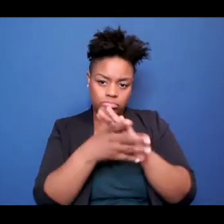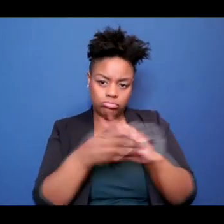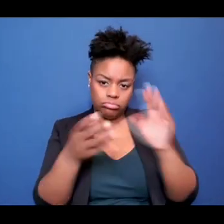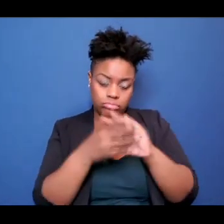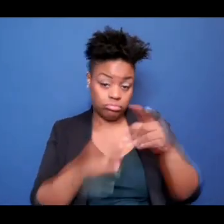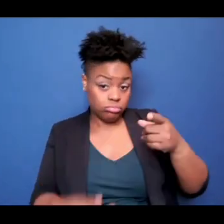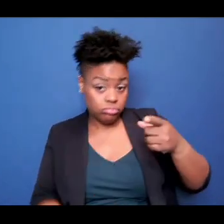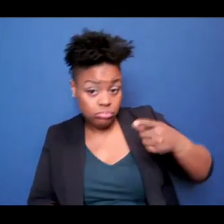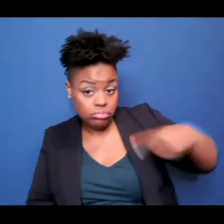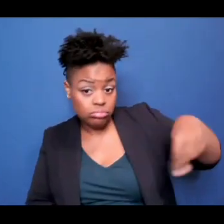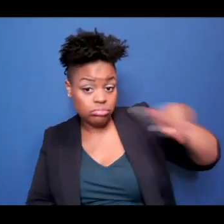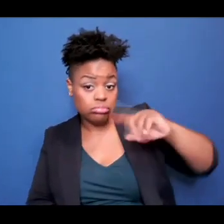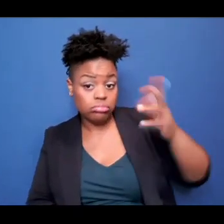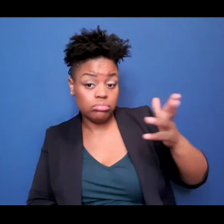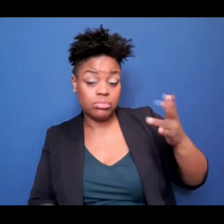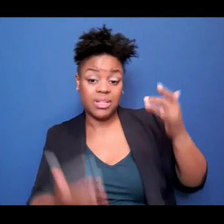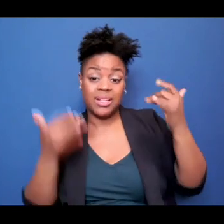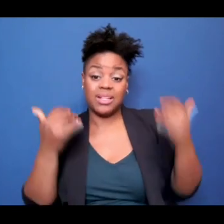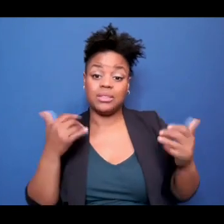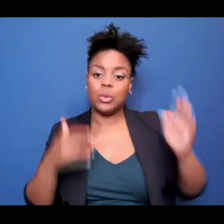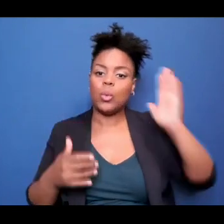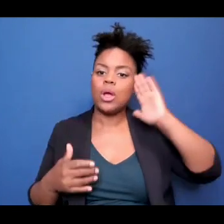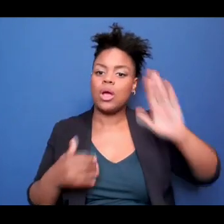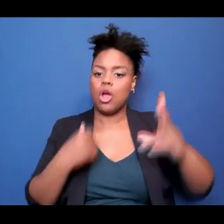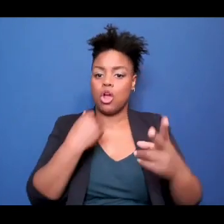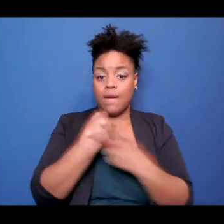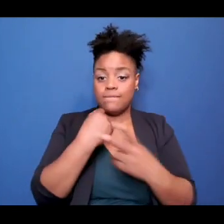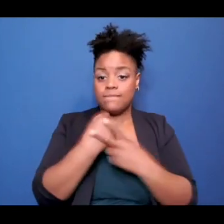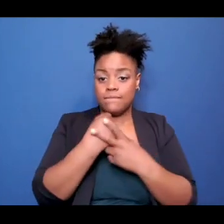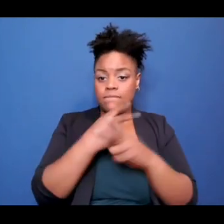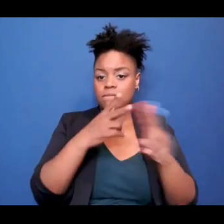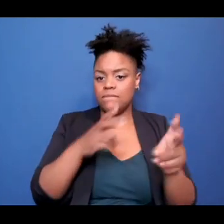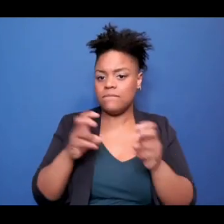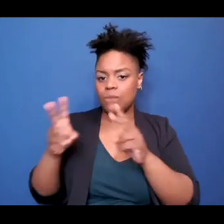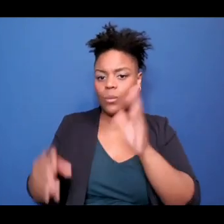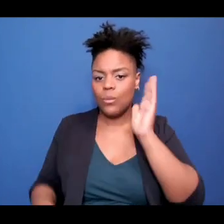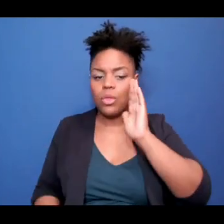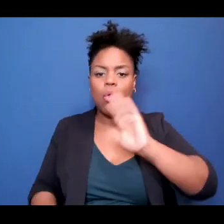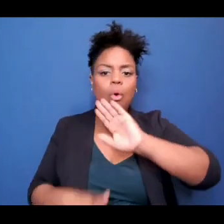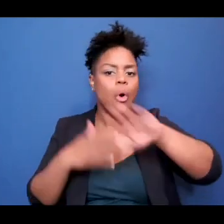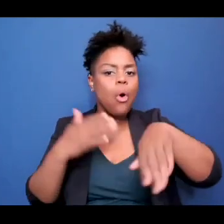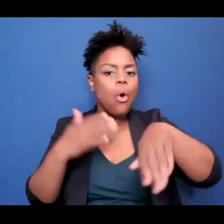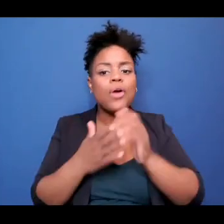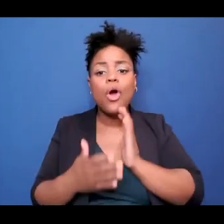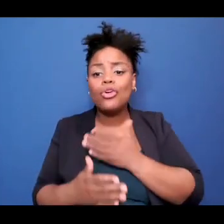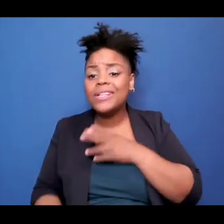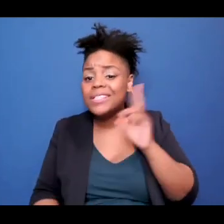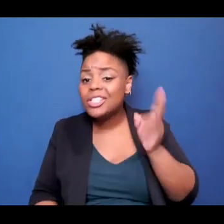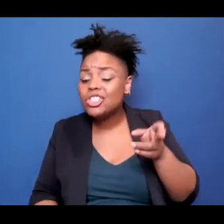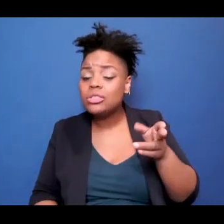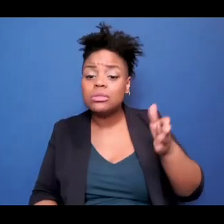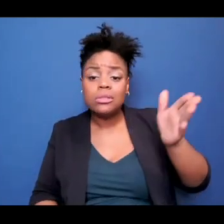AND ON THE HEELS OF THAT I WOULD LIKE TO SAY TO THESE INDIVIDUALS WHO KIND OF WROTE IN, THIS WILL BE ARCHIVED, THIS TALK, AS ARE